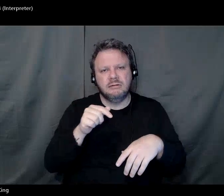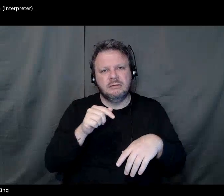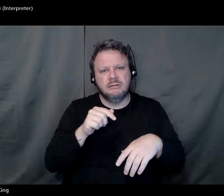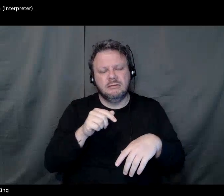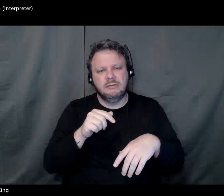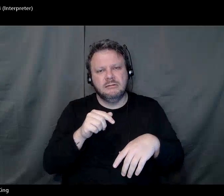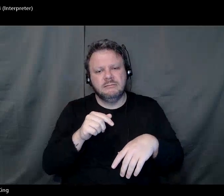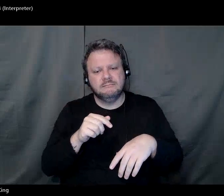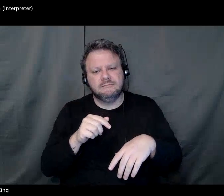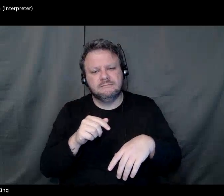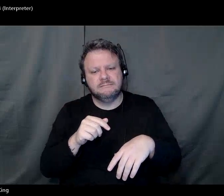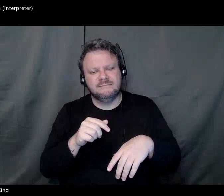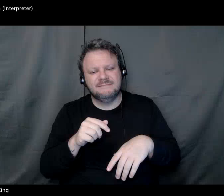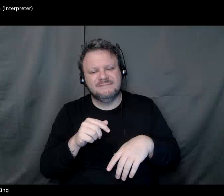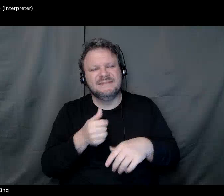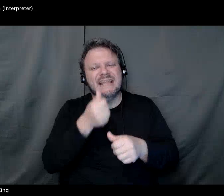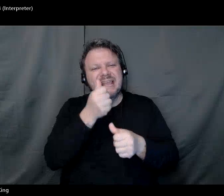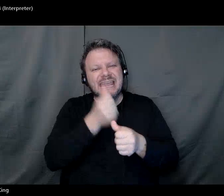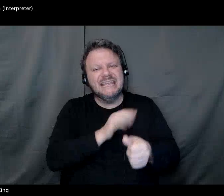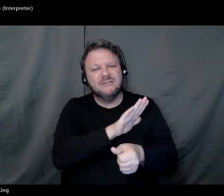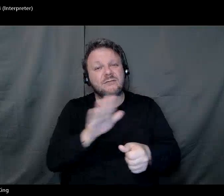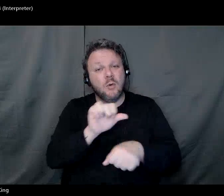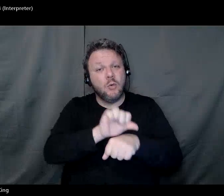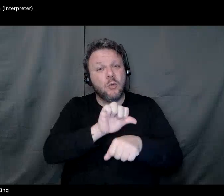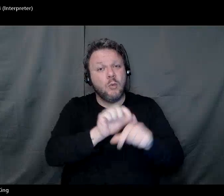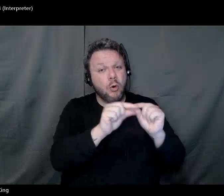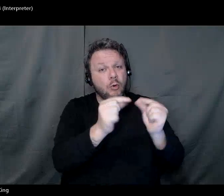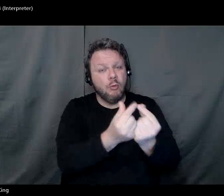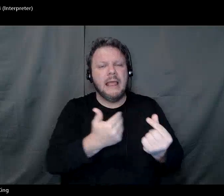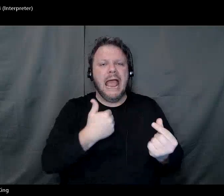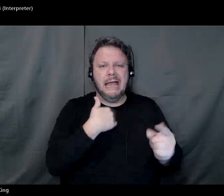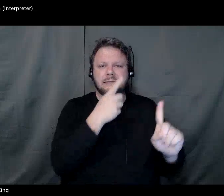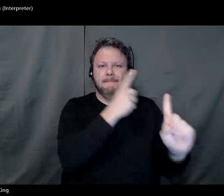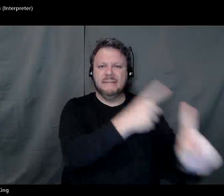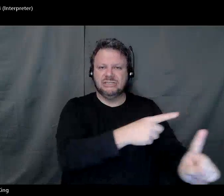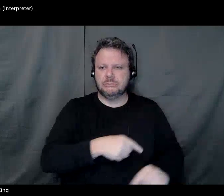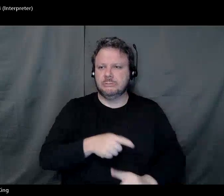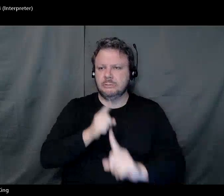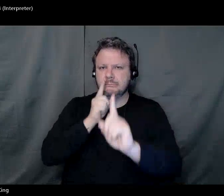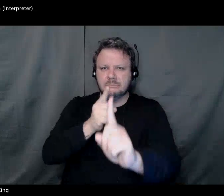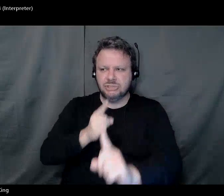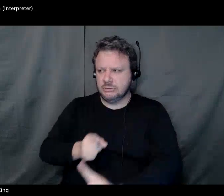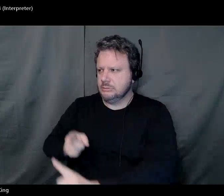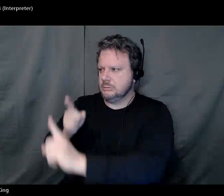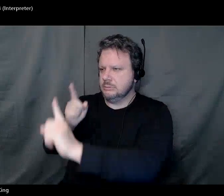Each each of you, each of your work groups, has a mission, has a purpose, has an objective.